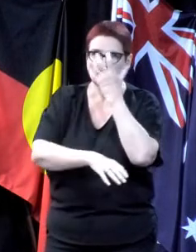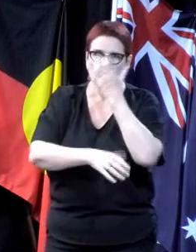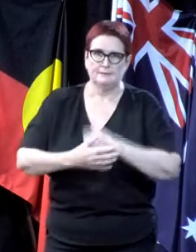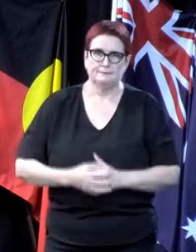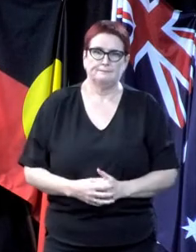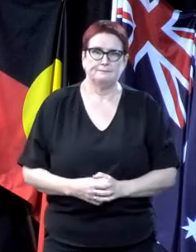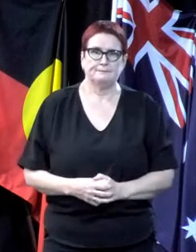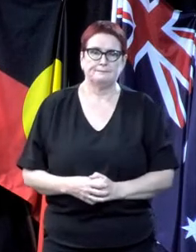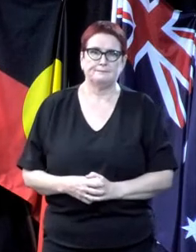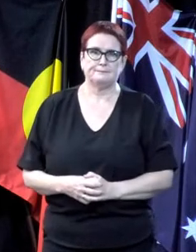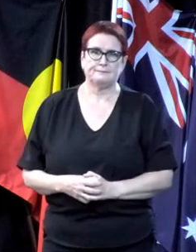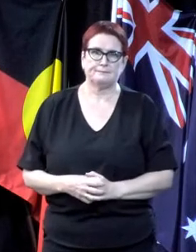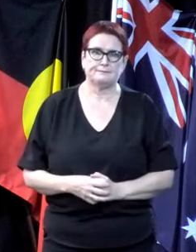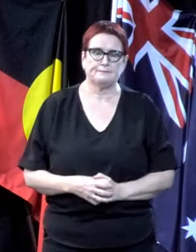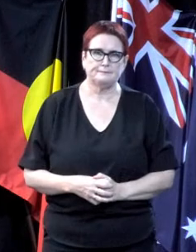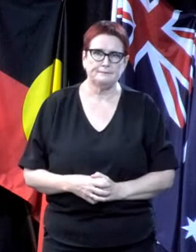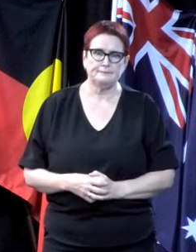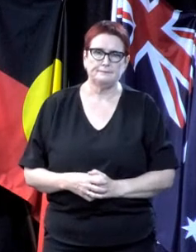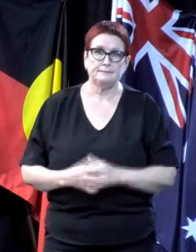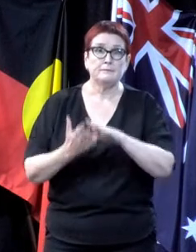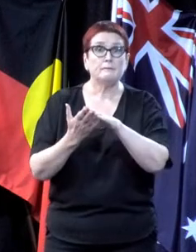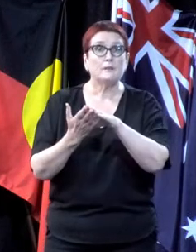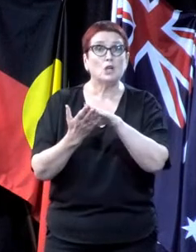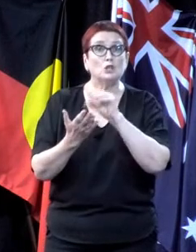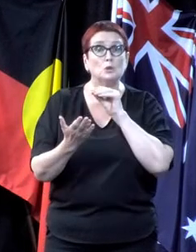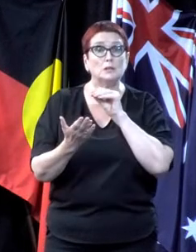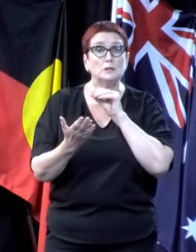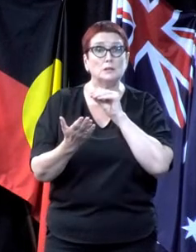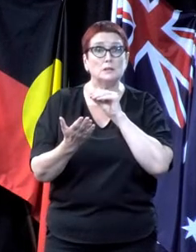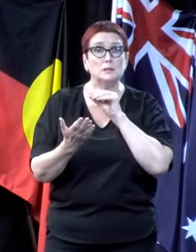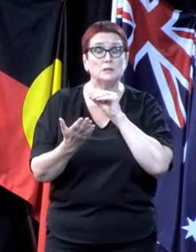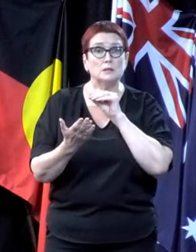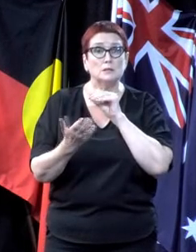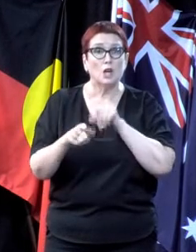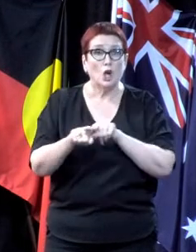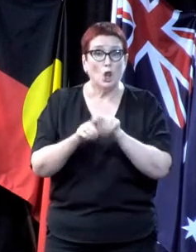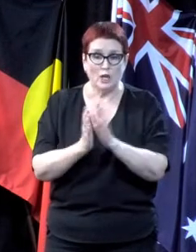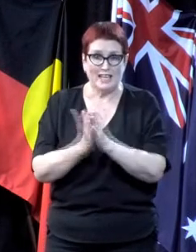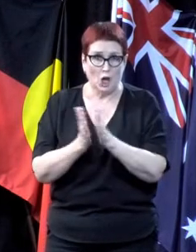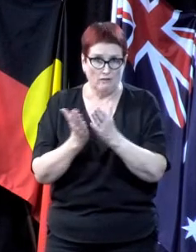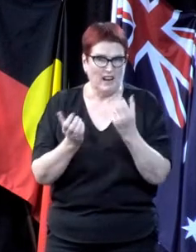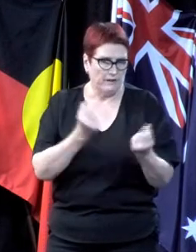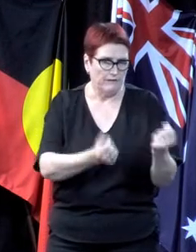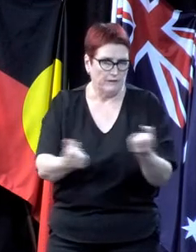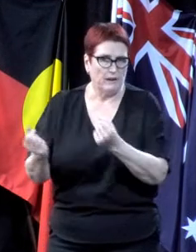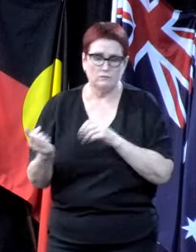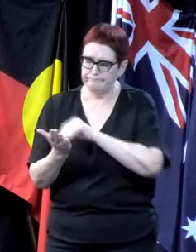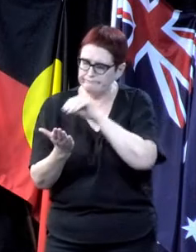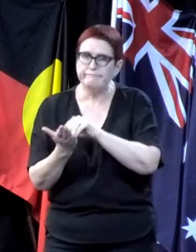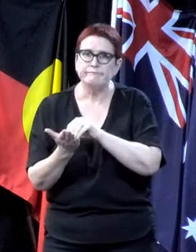Yes, so the student learning diaries have the contact details for the relevant people,